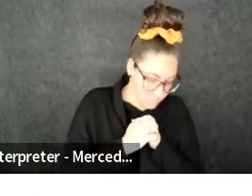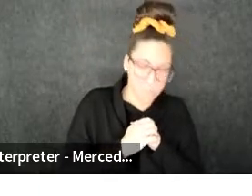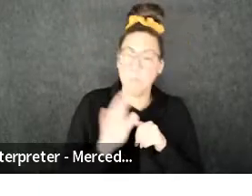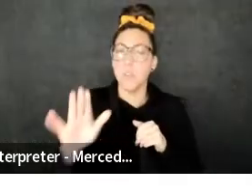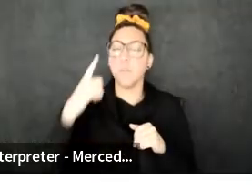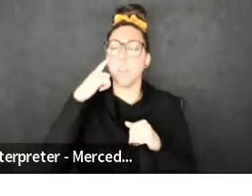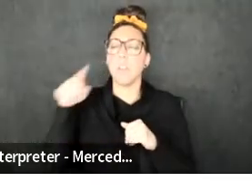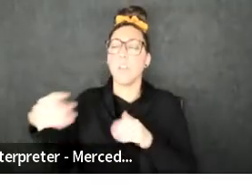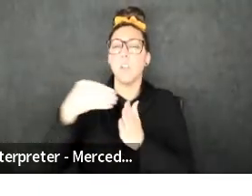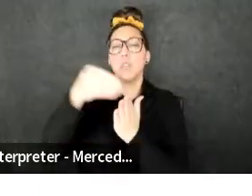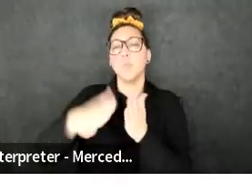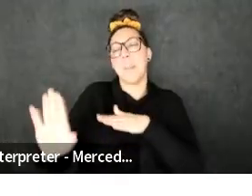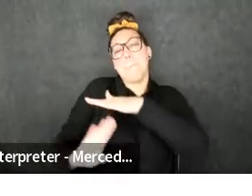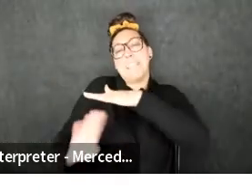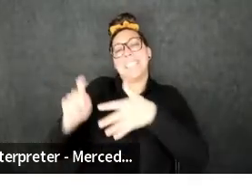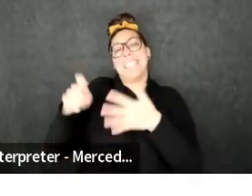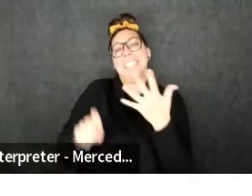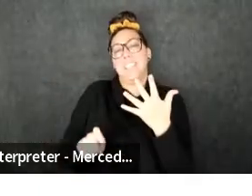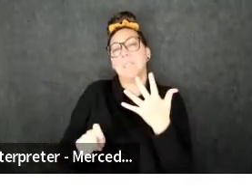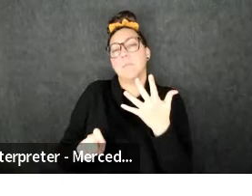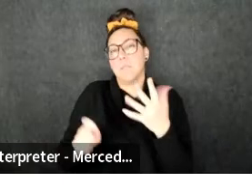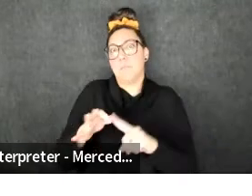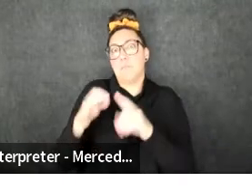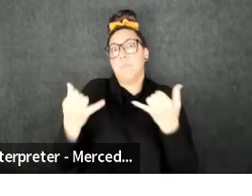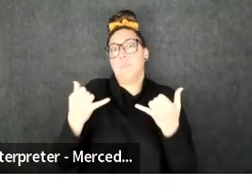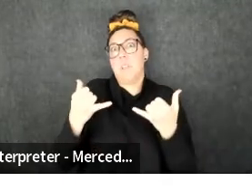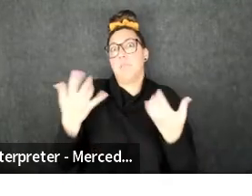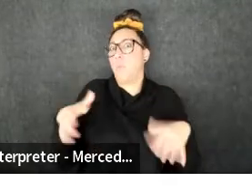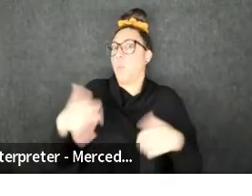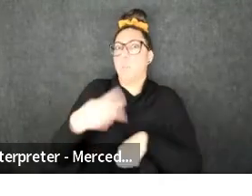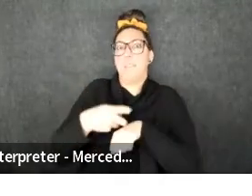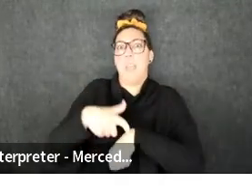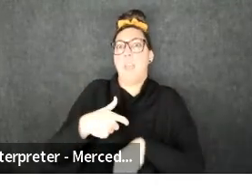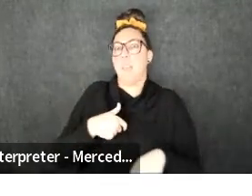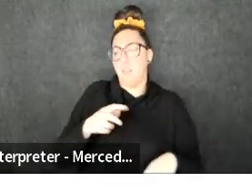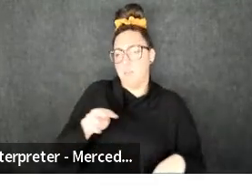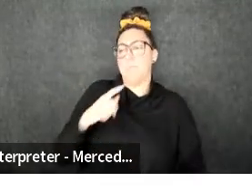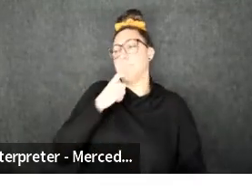especially during this difficult time where, you know, maybe some time you have a shelter over their head.